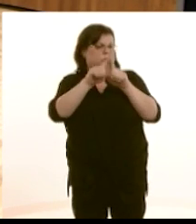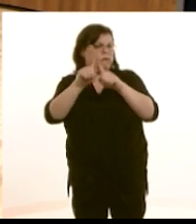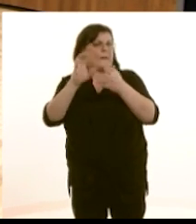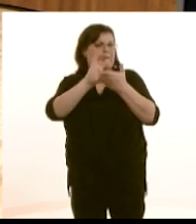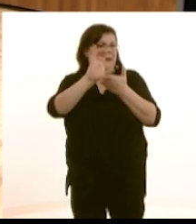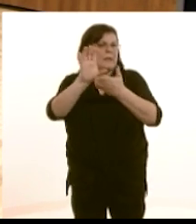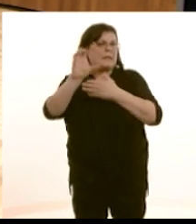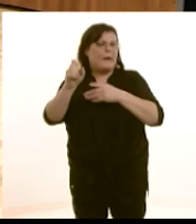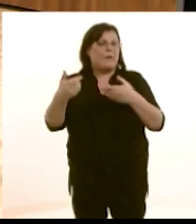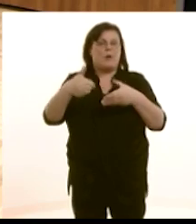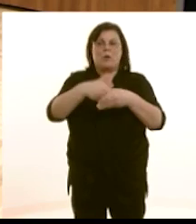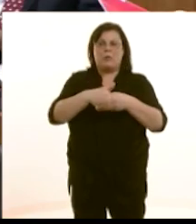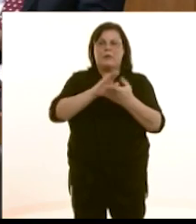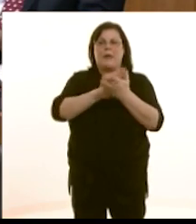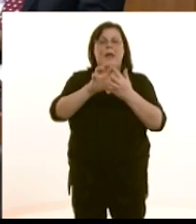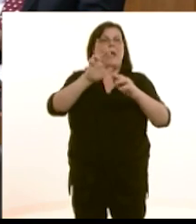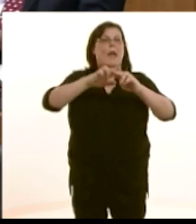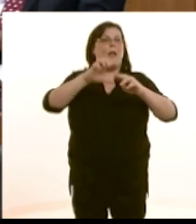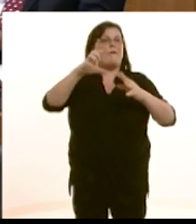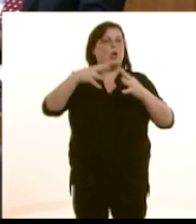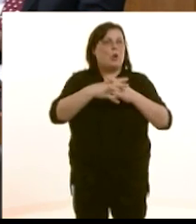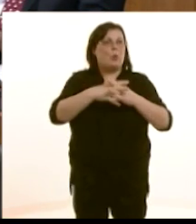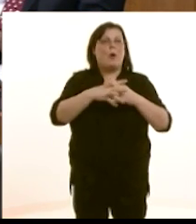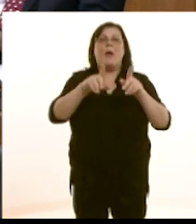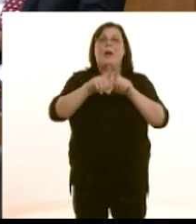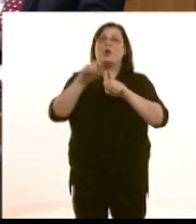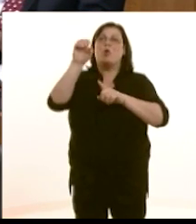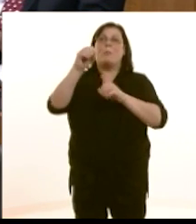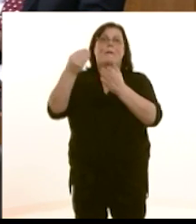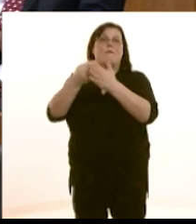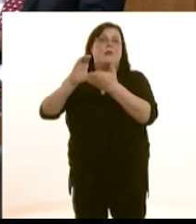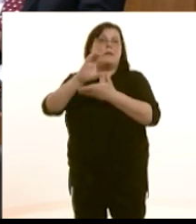through the Higher Education Funding Council for Wales and European funding. To boost Walesís